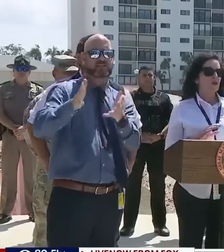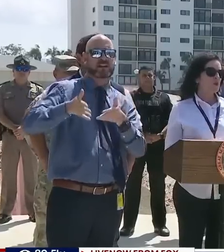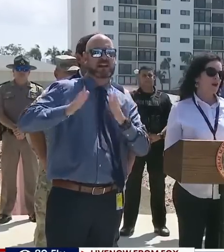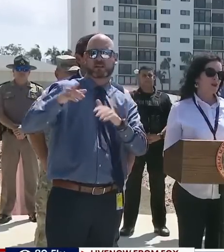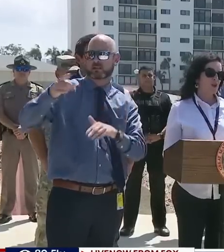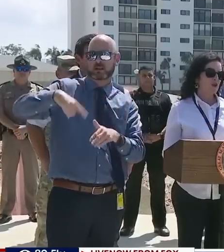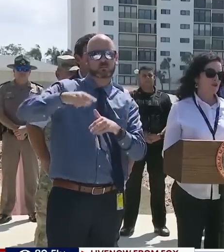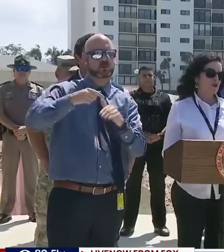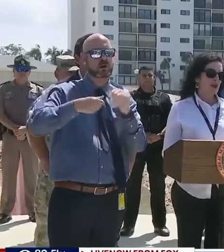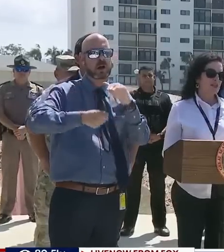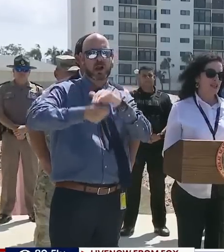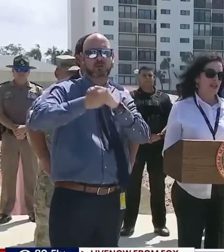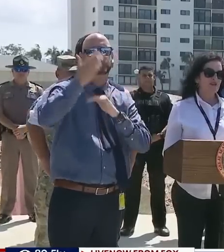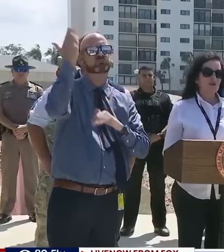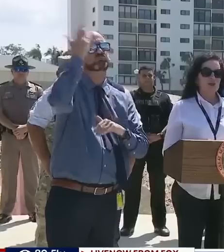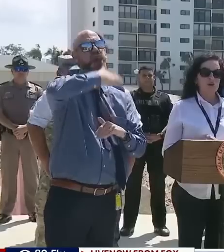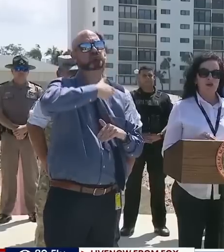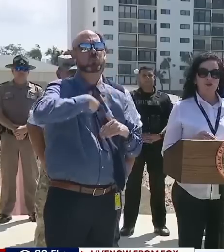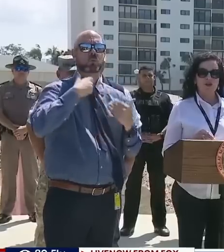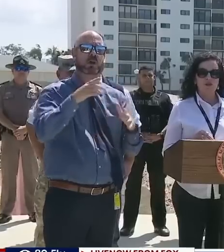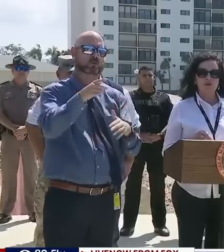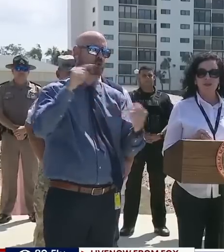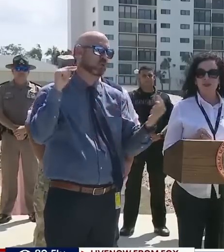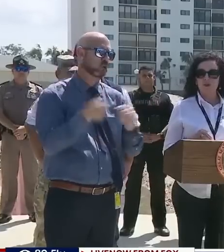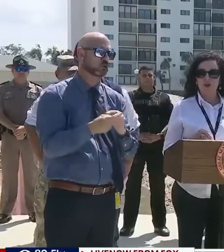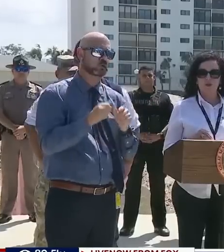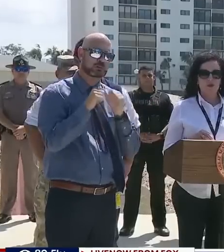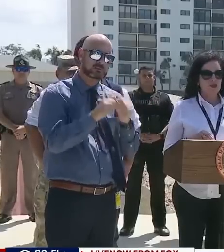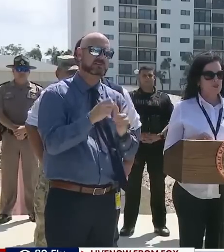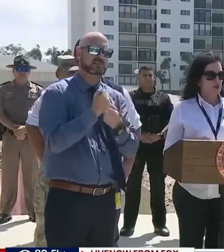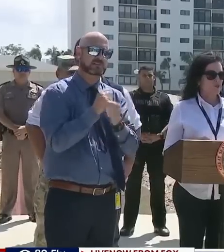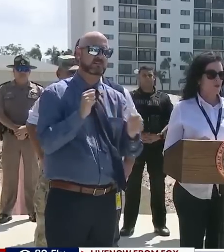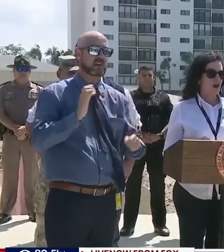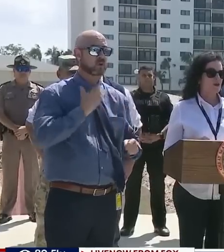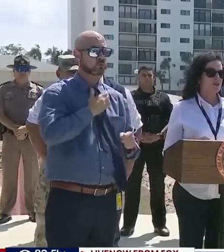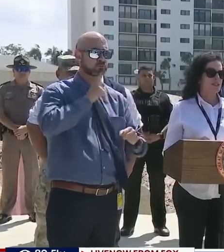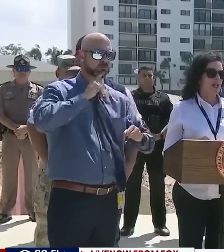in the road, Don't try to remove it yourself Uh there could be all kinds of hidden dangers in their and